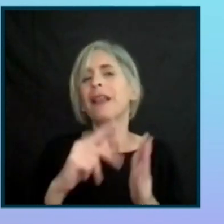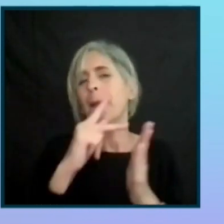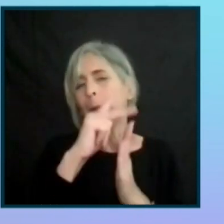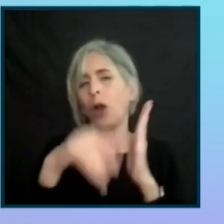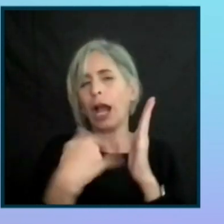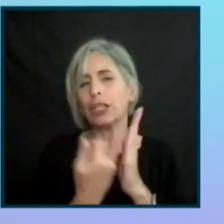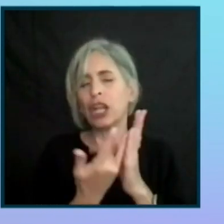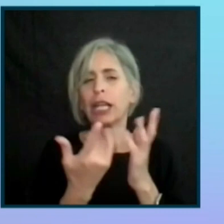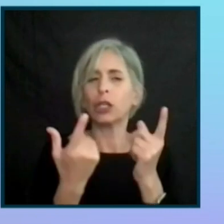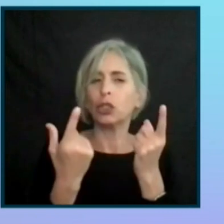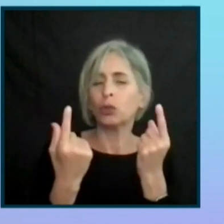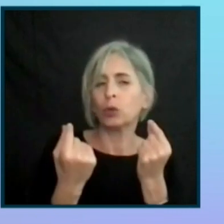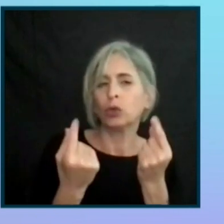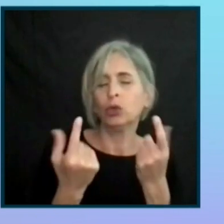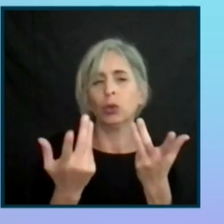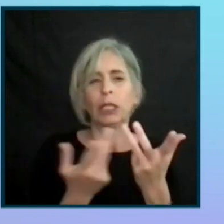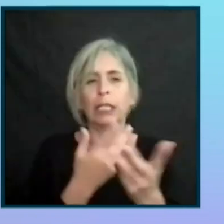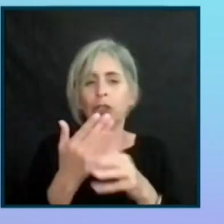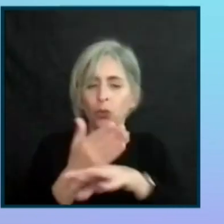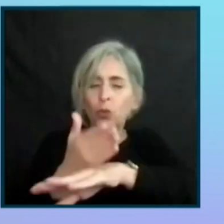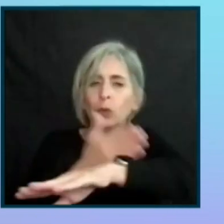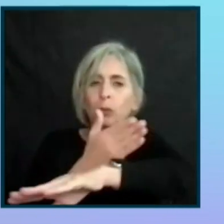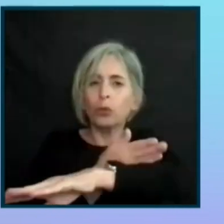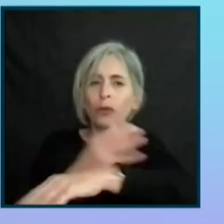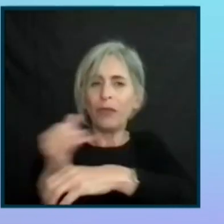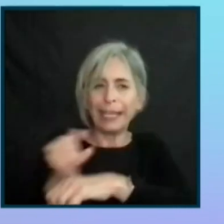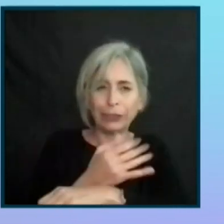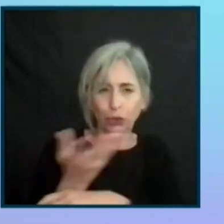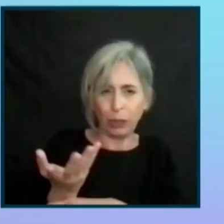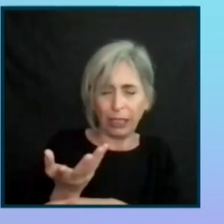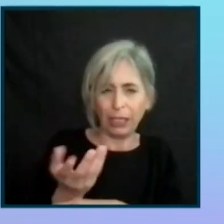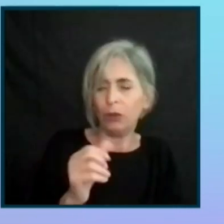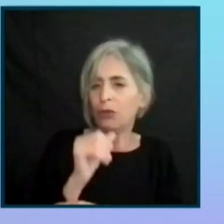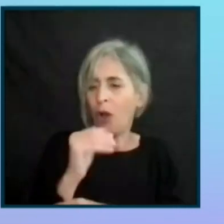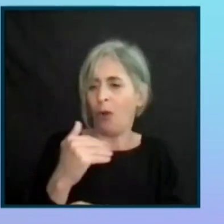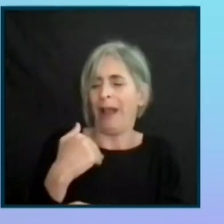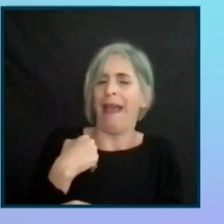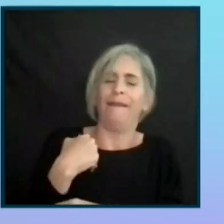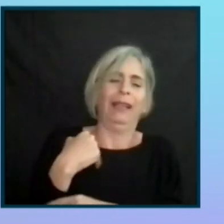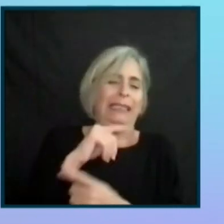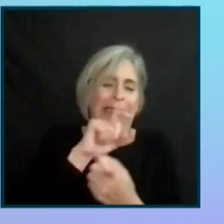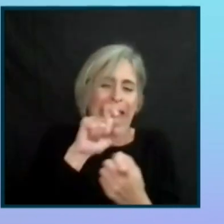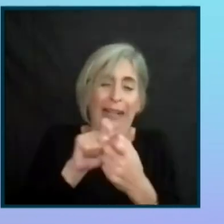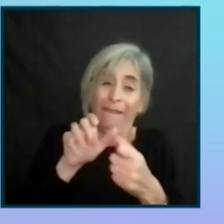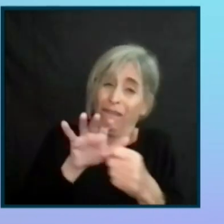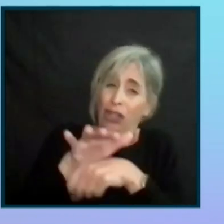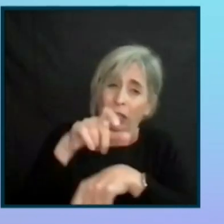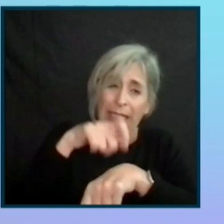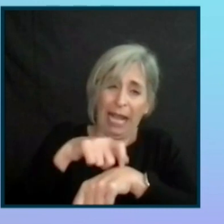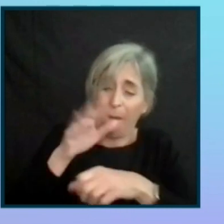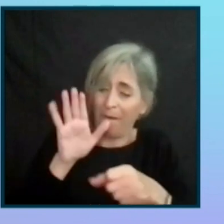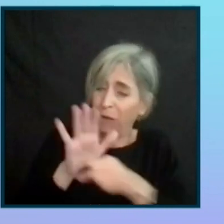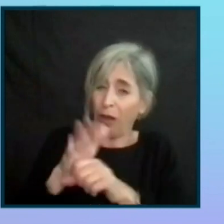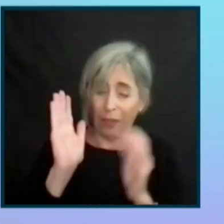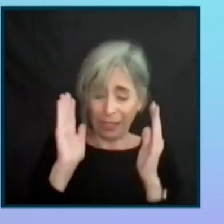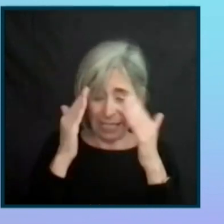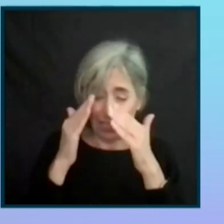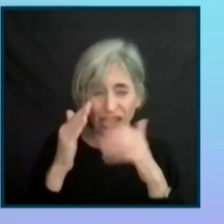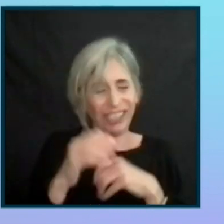to do to improve the industry, and so you don't necessarily have the full time and attention that you need to focus on it.